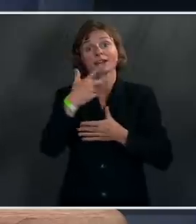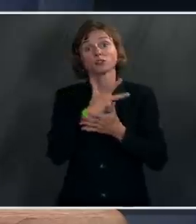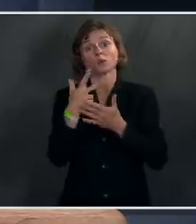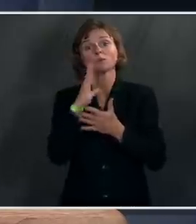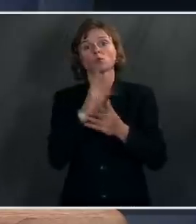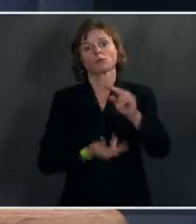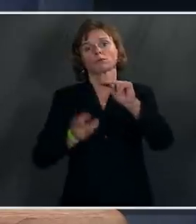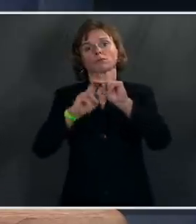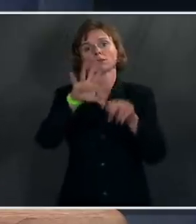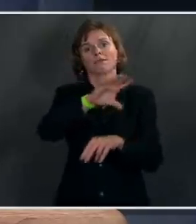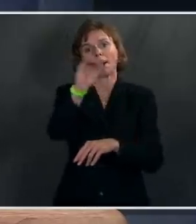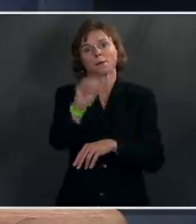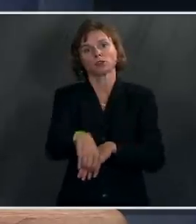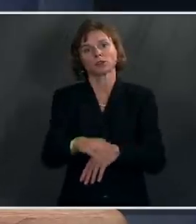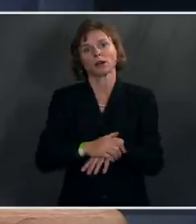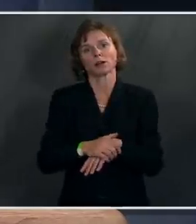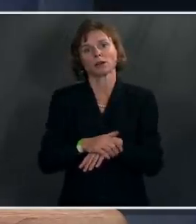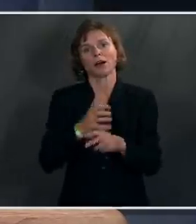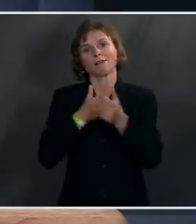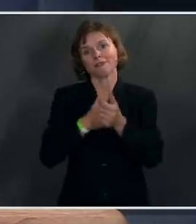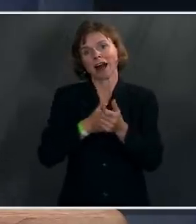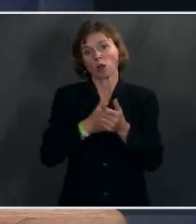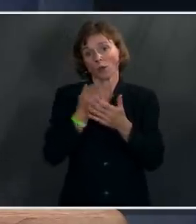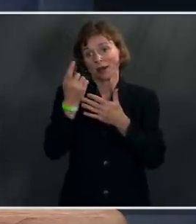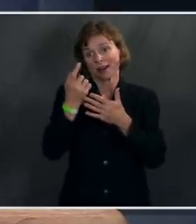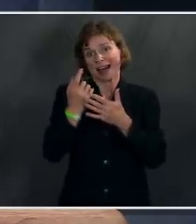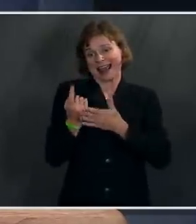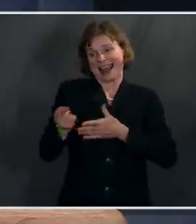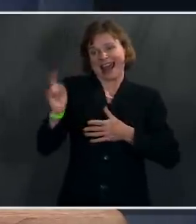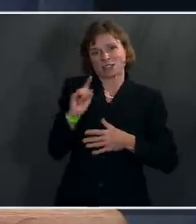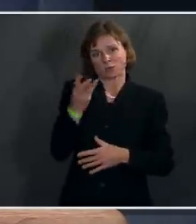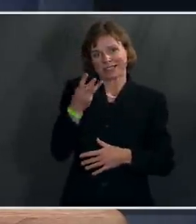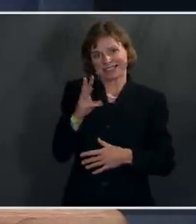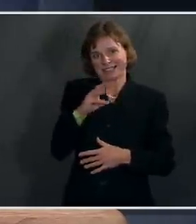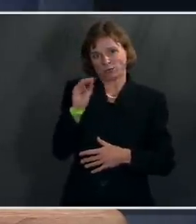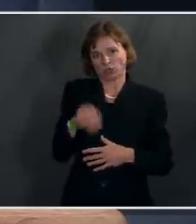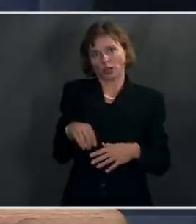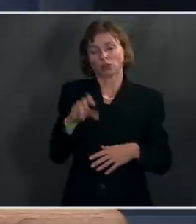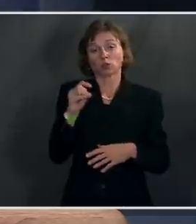following last week's 16 percent increase. So, we've increased supply by more than 20 percent